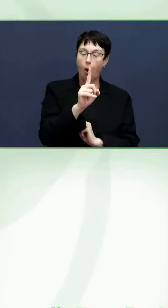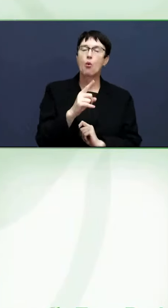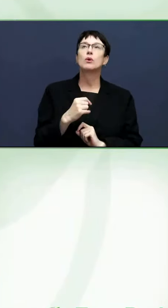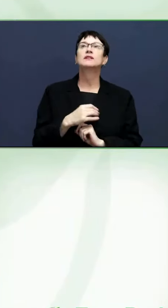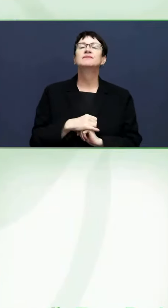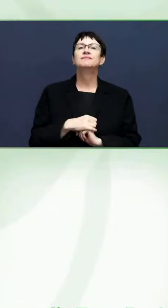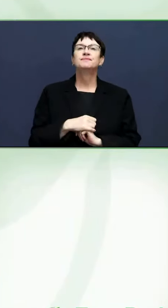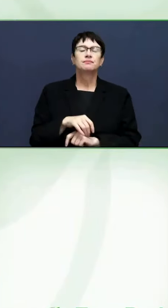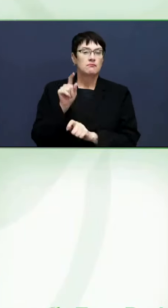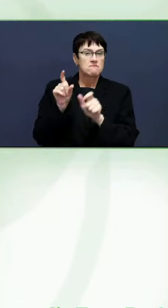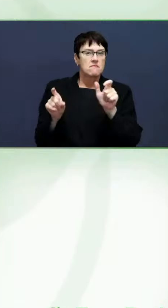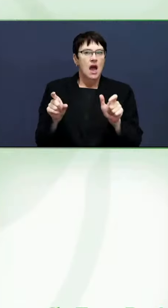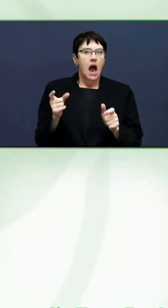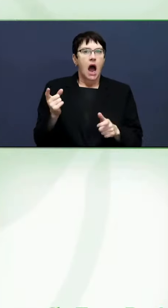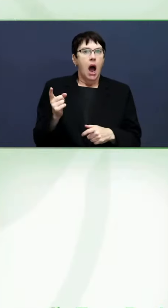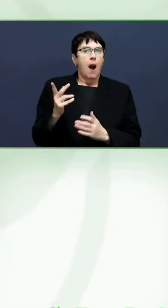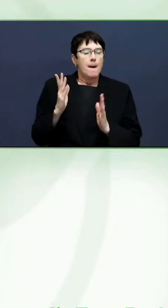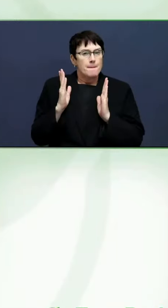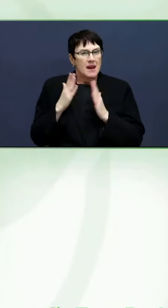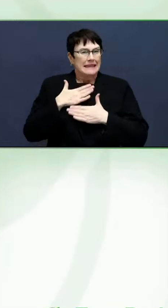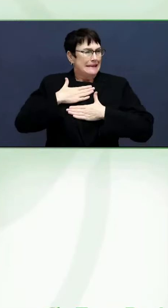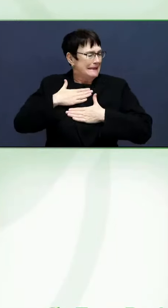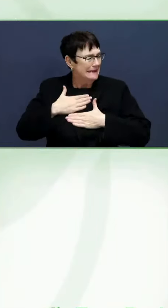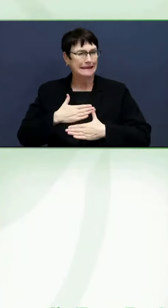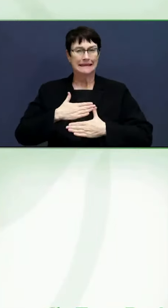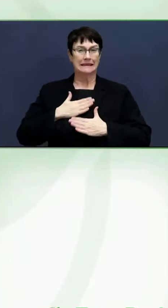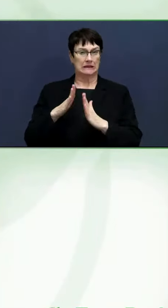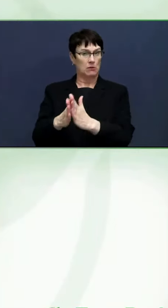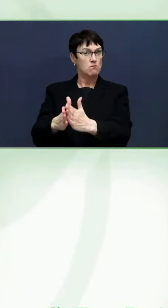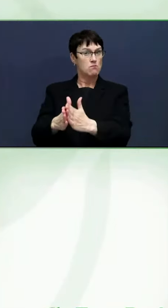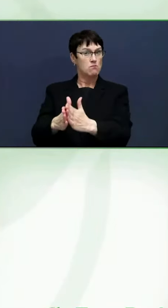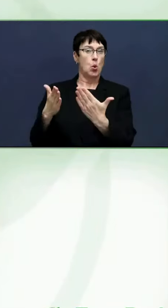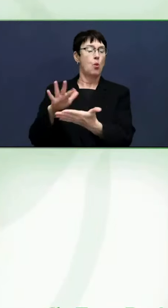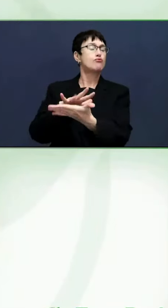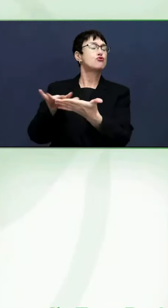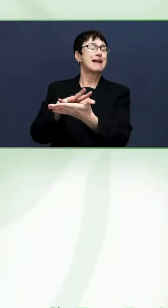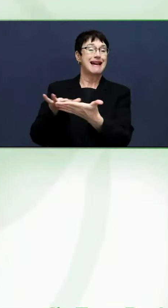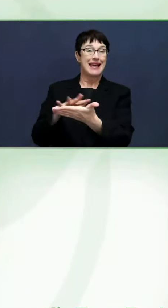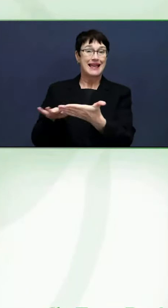they cannot get books, they just say I will not get Braille because I just cannot.